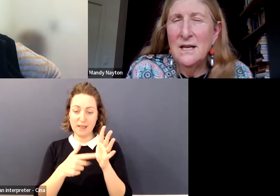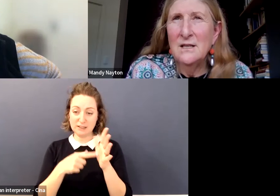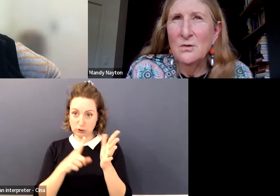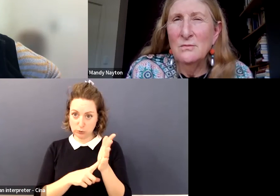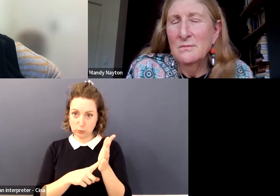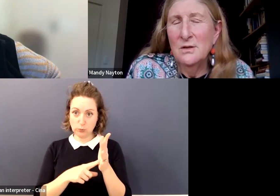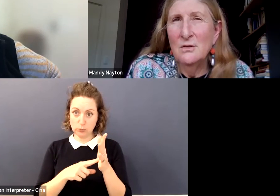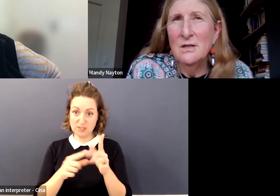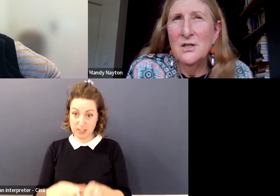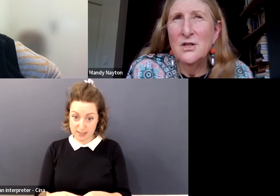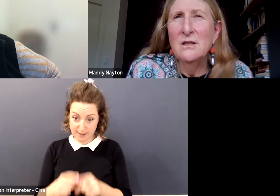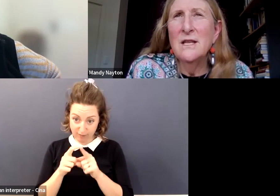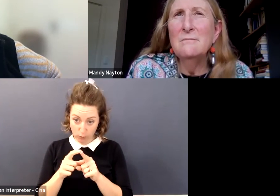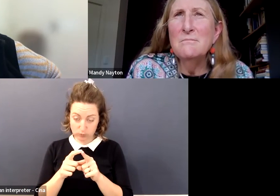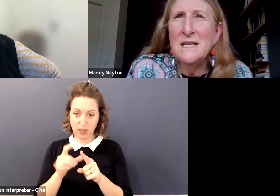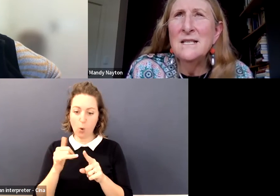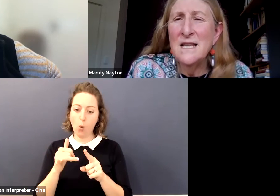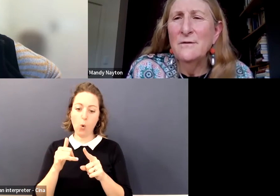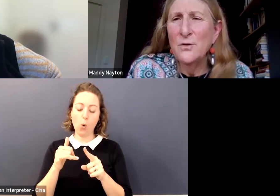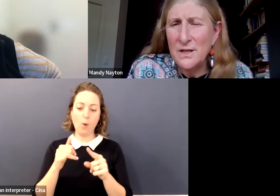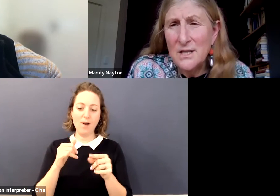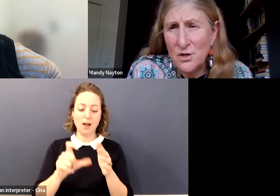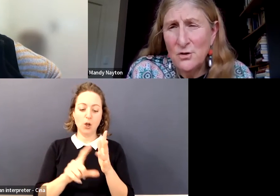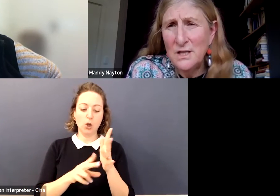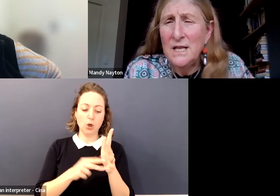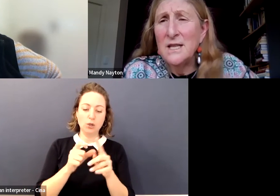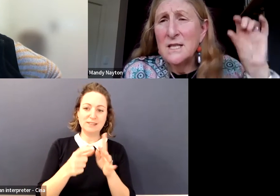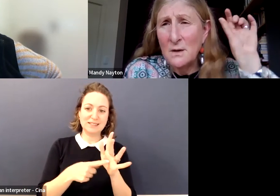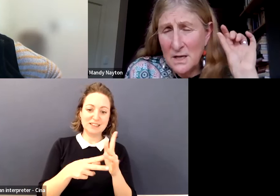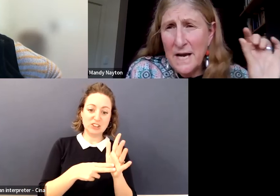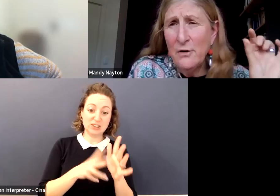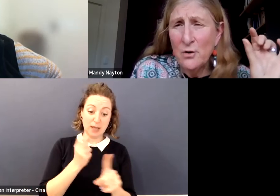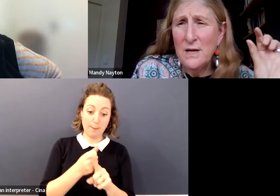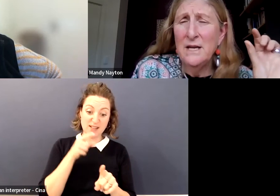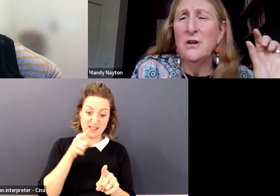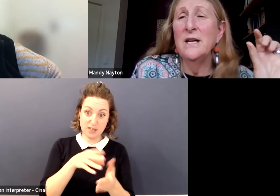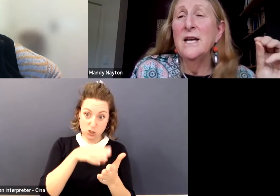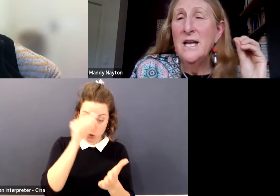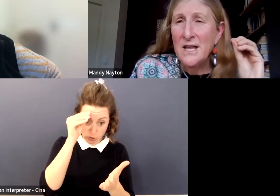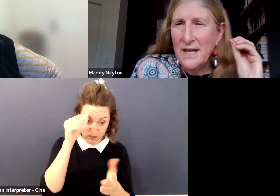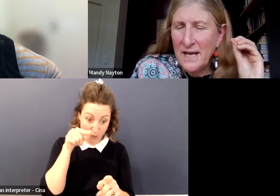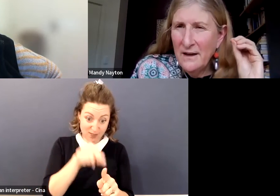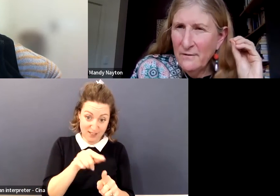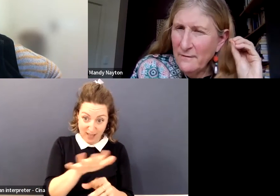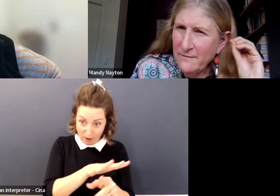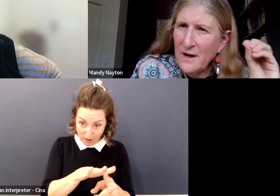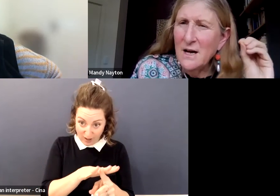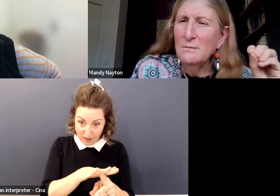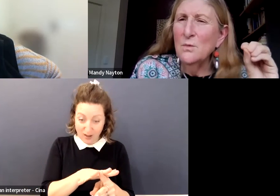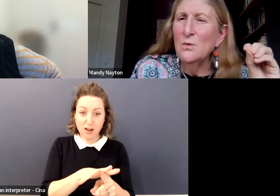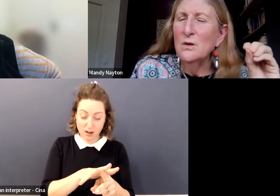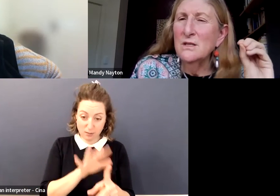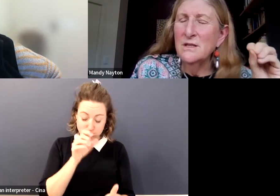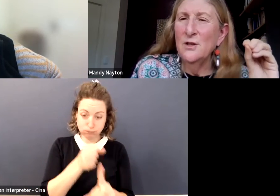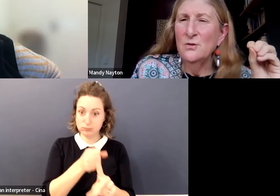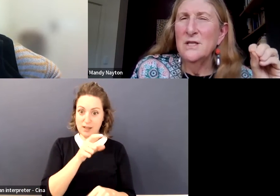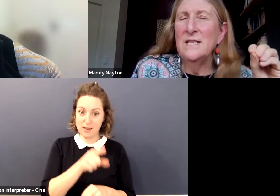that or condition that means that for this student in this narrow area, they have far more difficulty